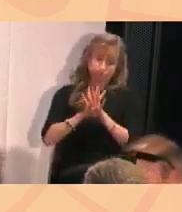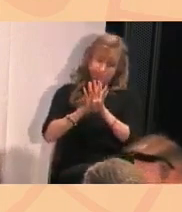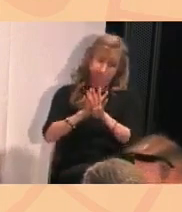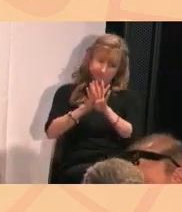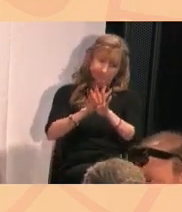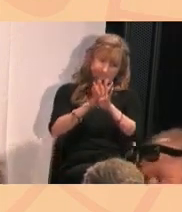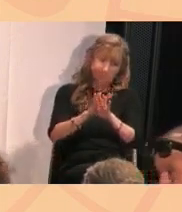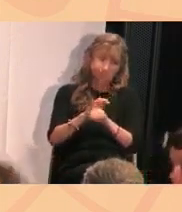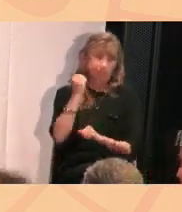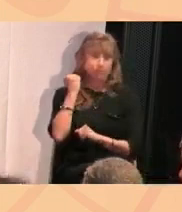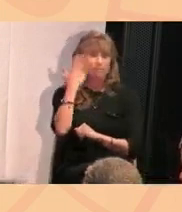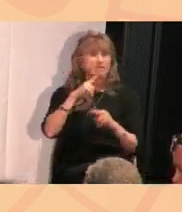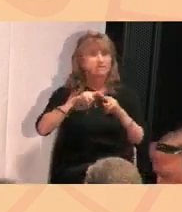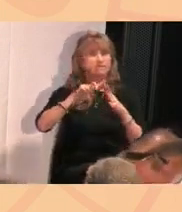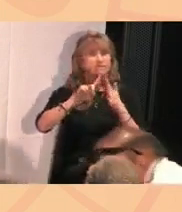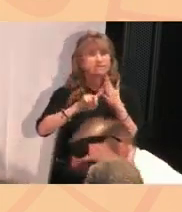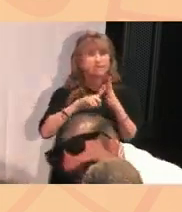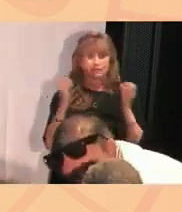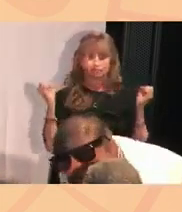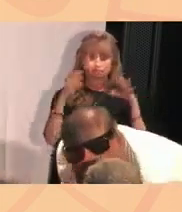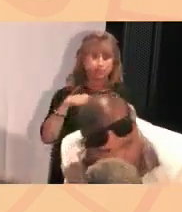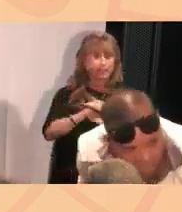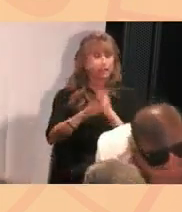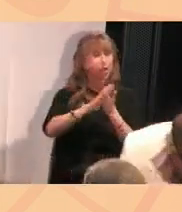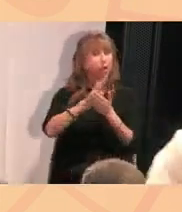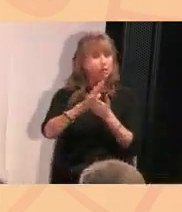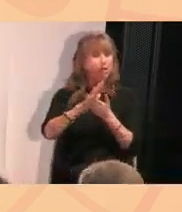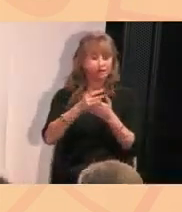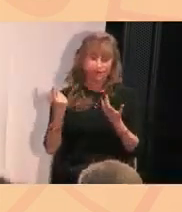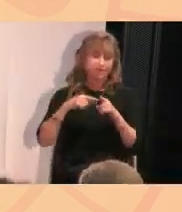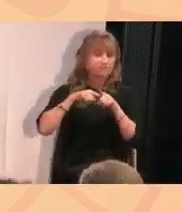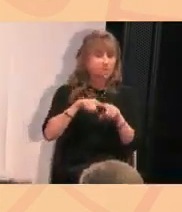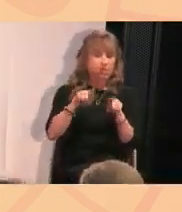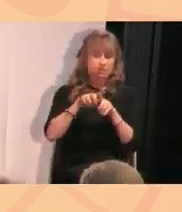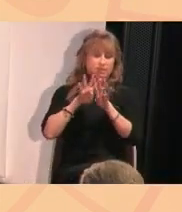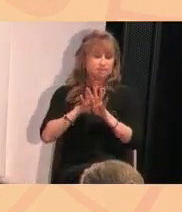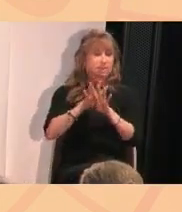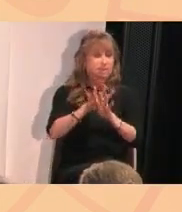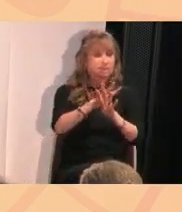And every year for the march during Invasion Day,